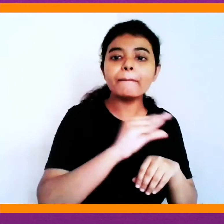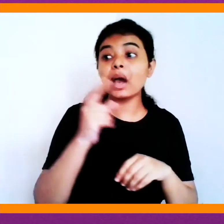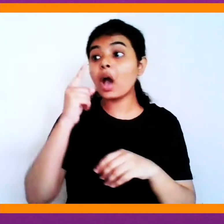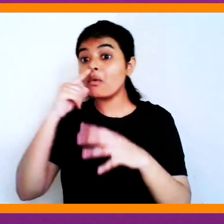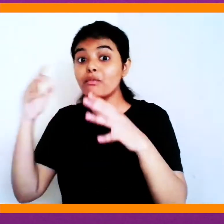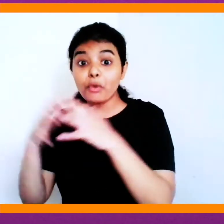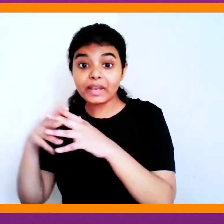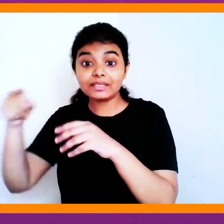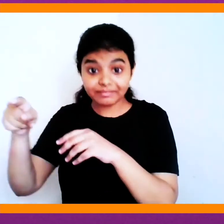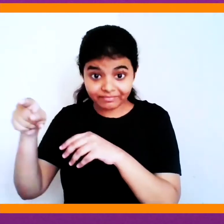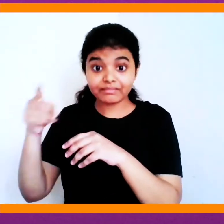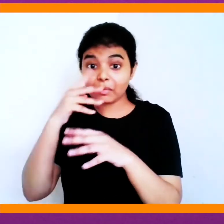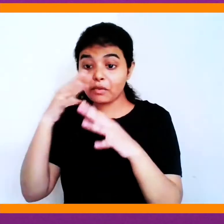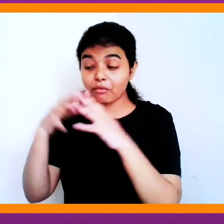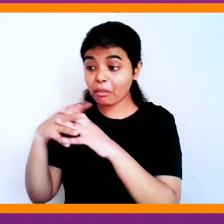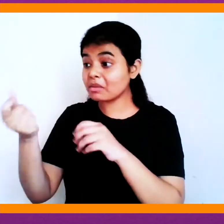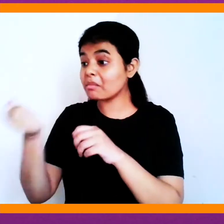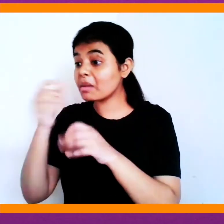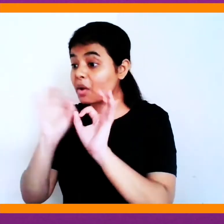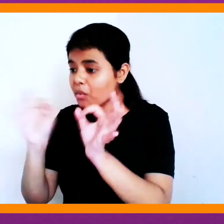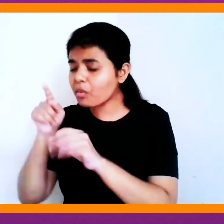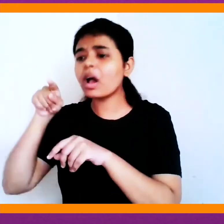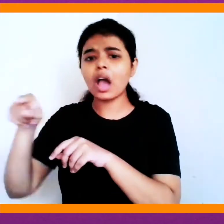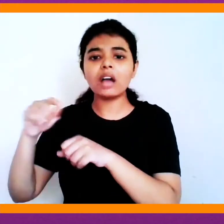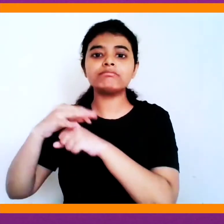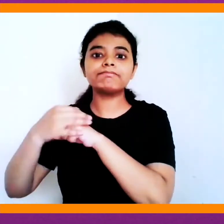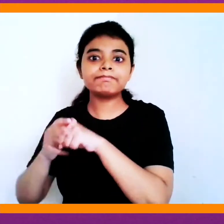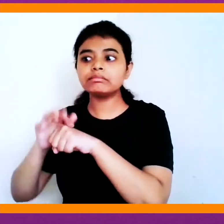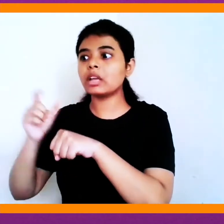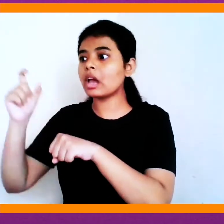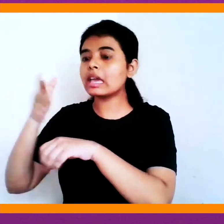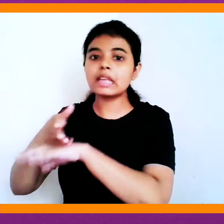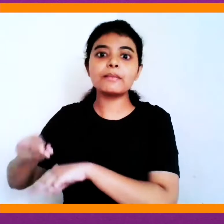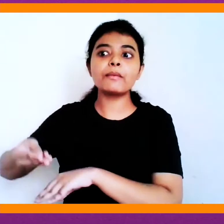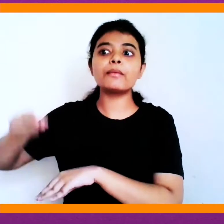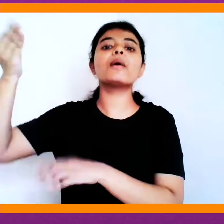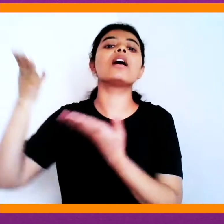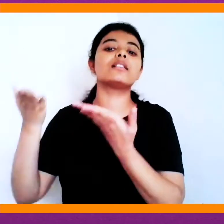do have breast examinations and check out their health rather than women who may be unknowing of